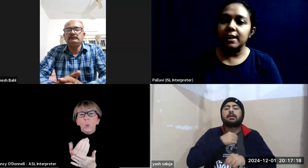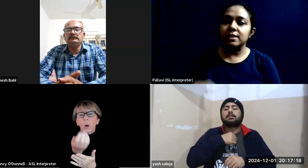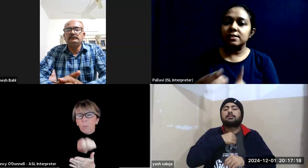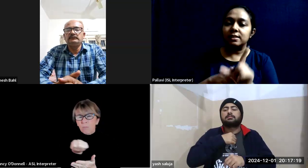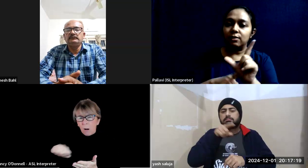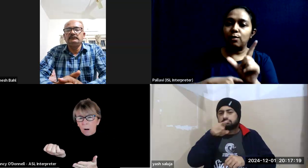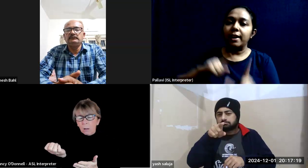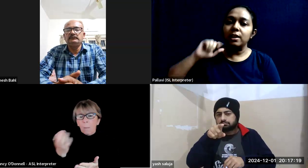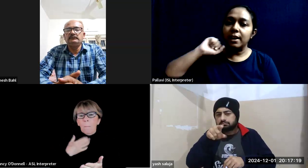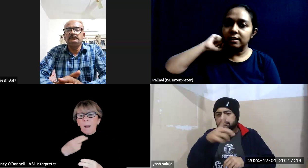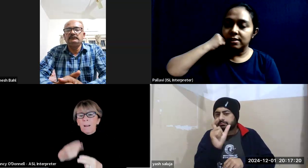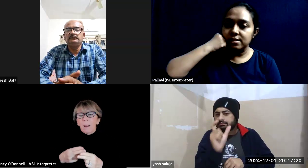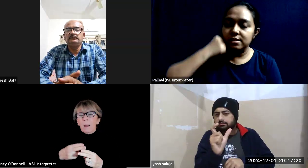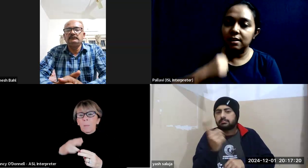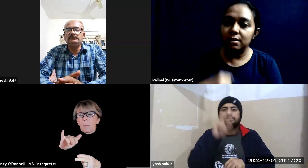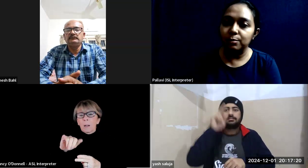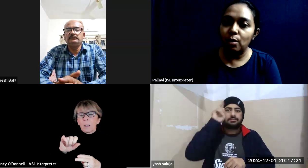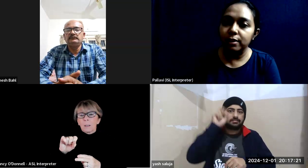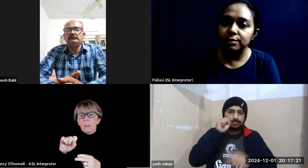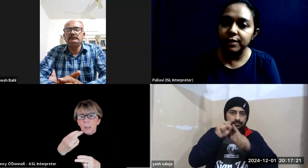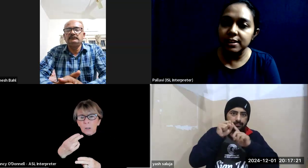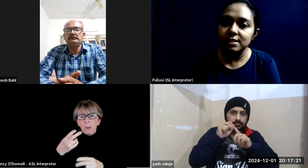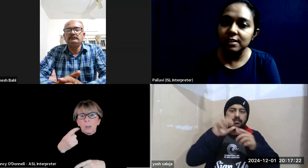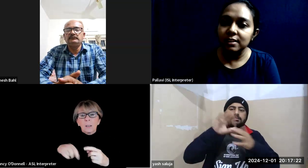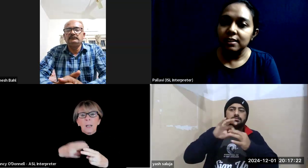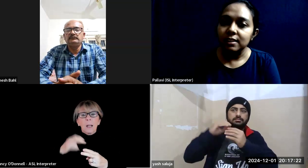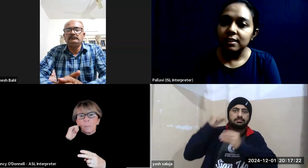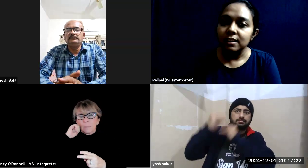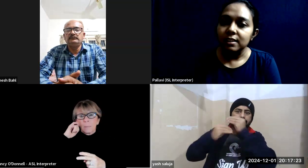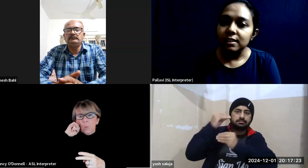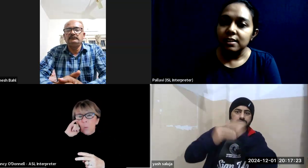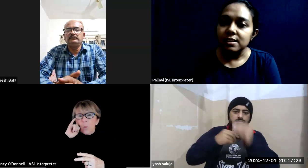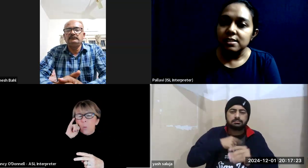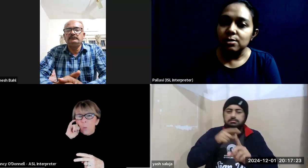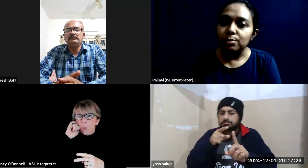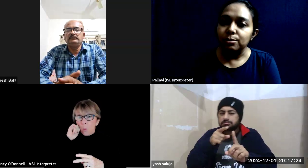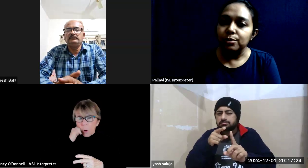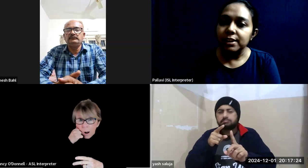My sign is y and this on the face